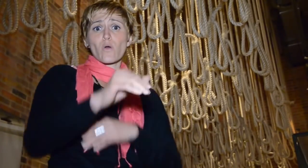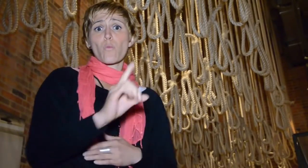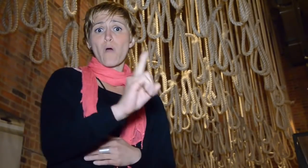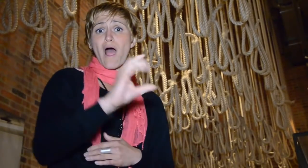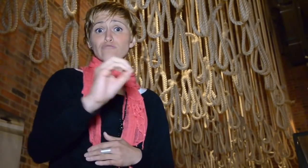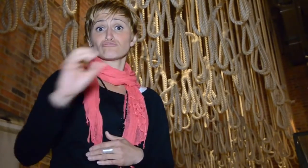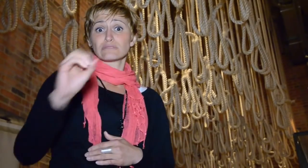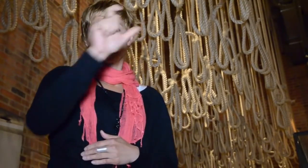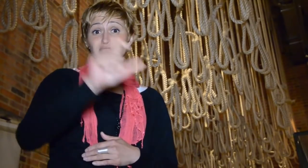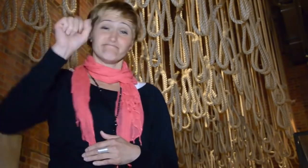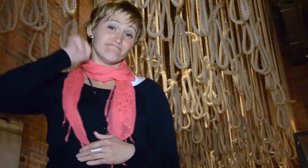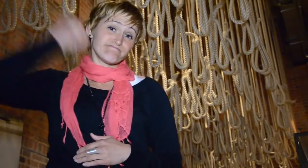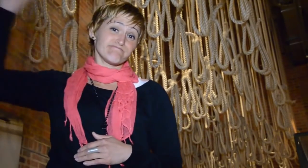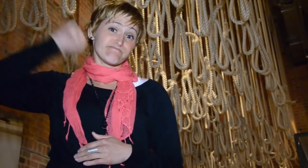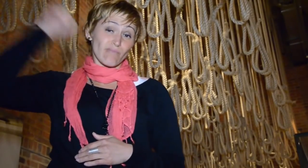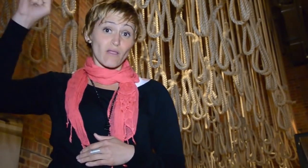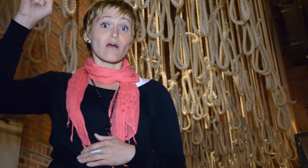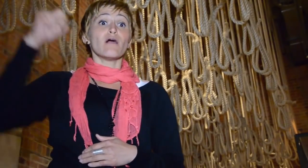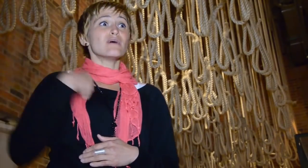people were hanged, approximately over 100.